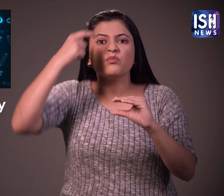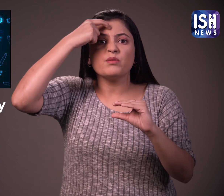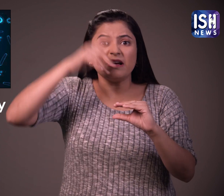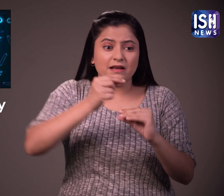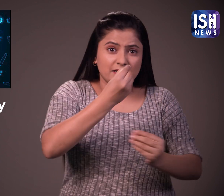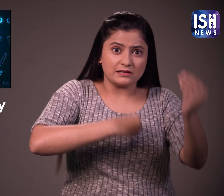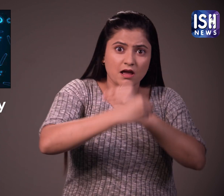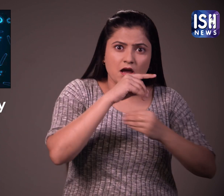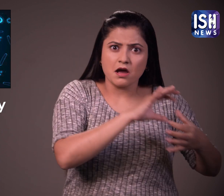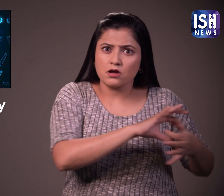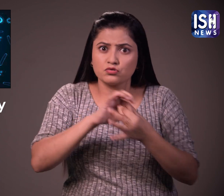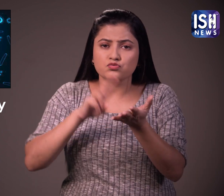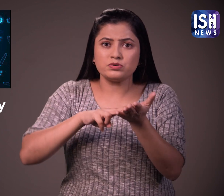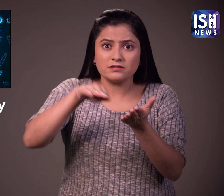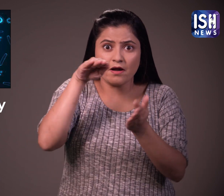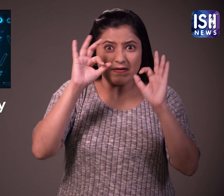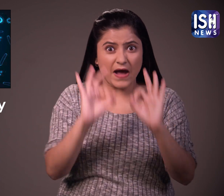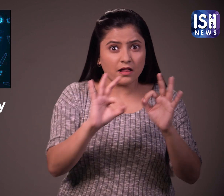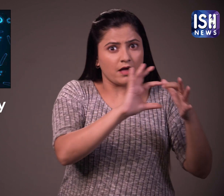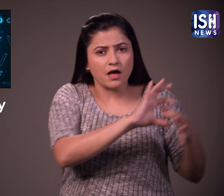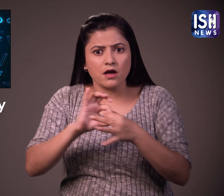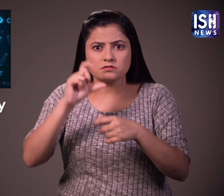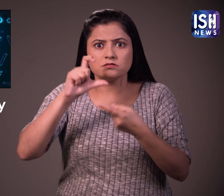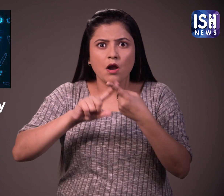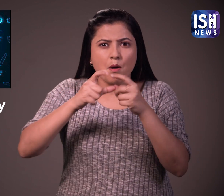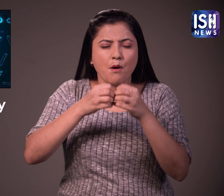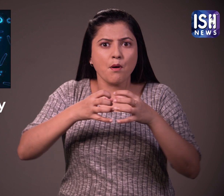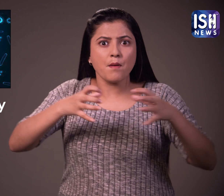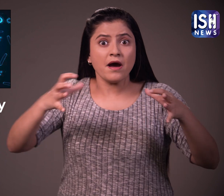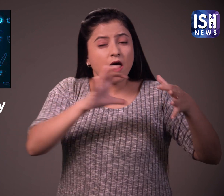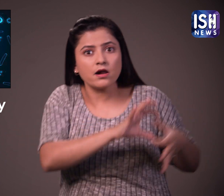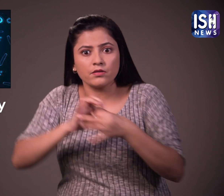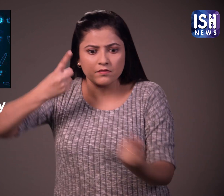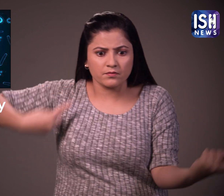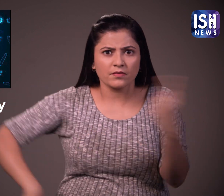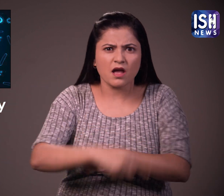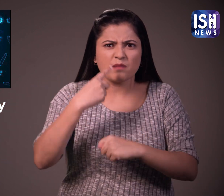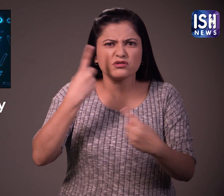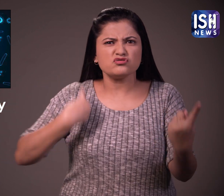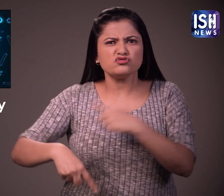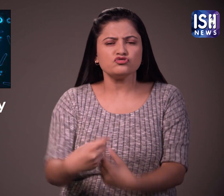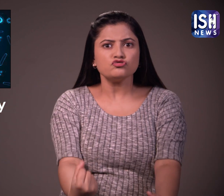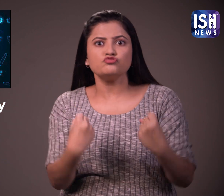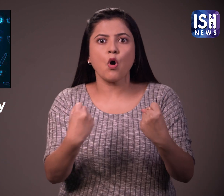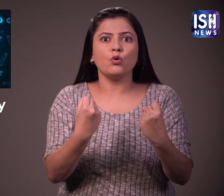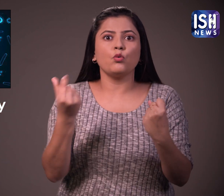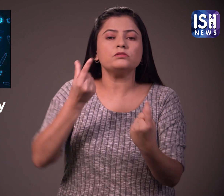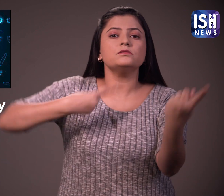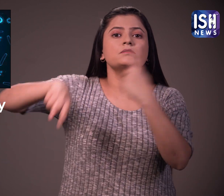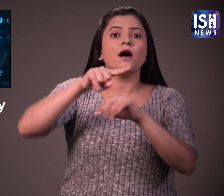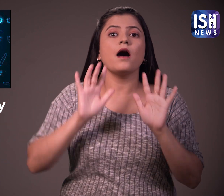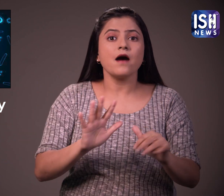Eating sesame seeds will help in developing white cells which will help in strengthening the immunity.